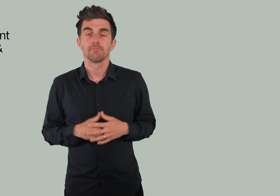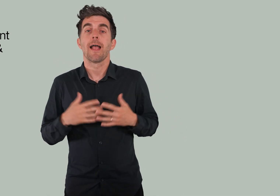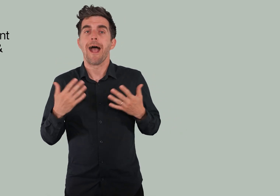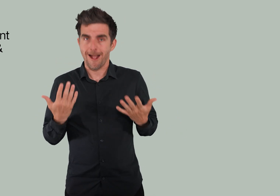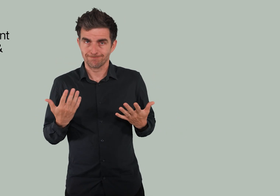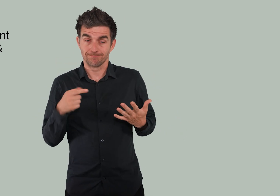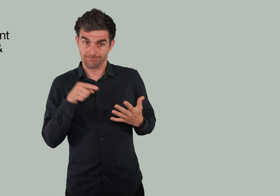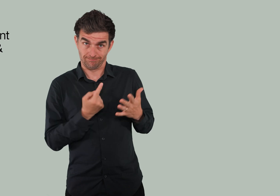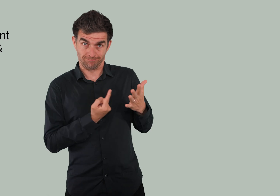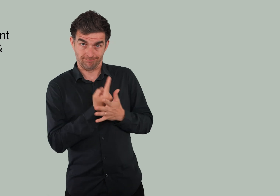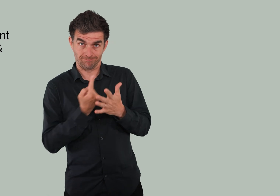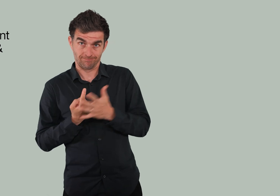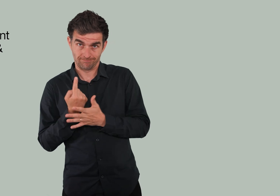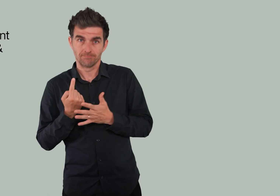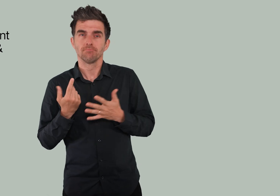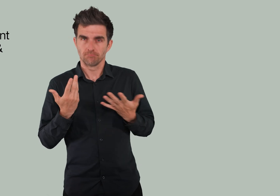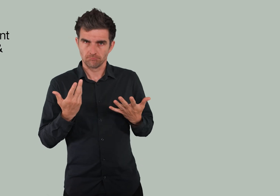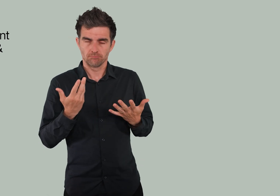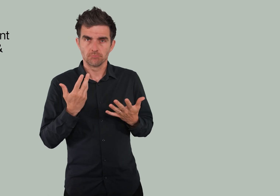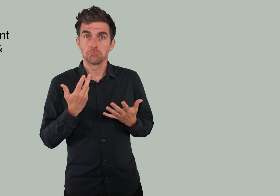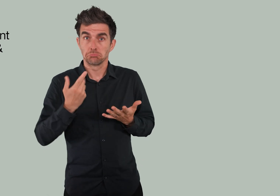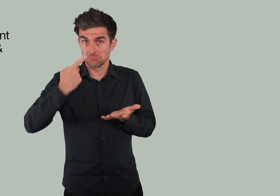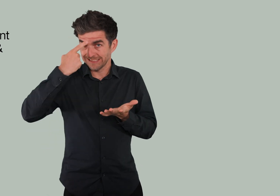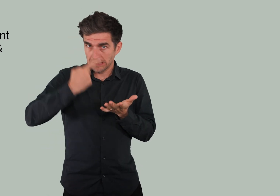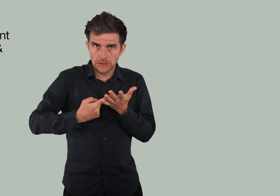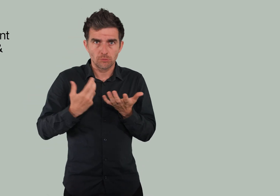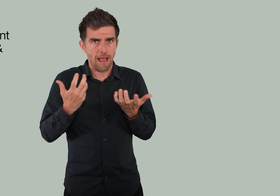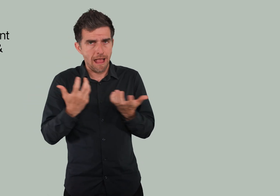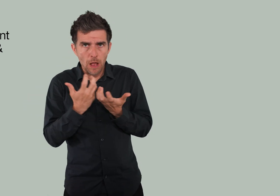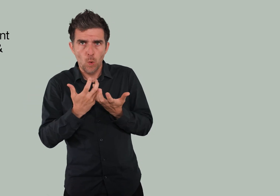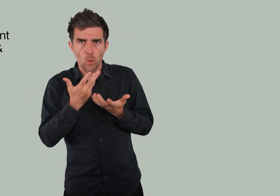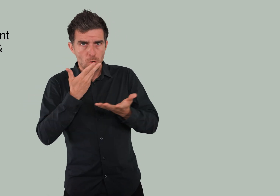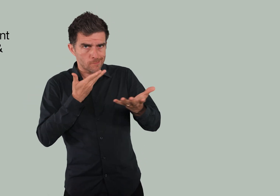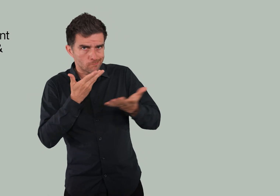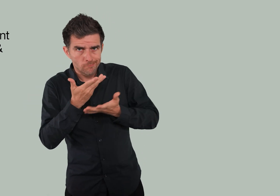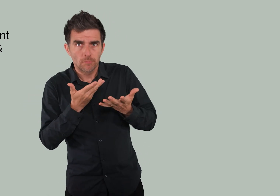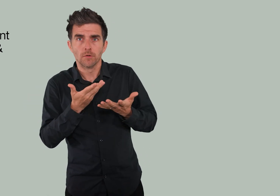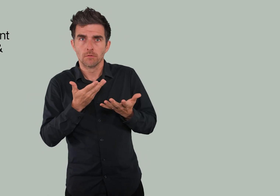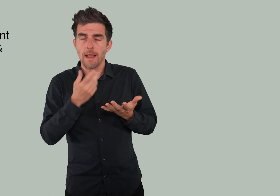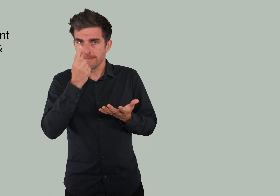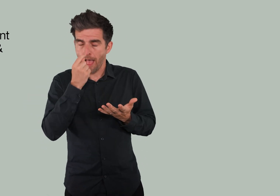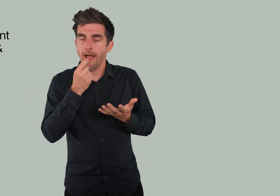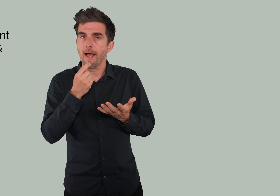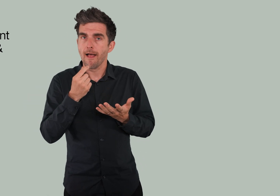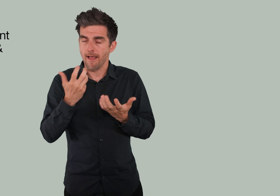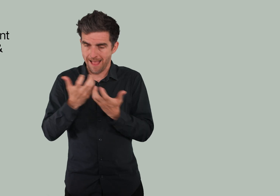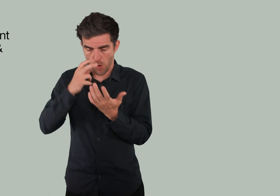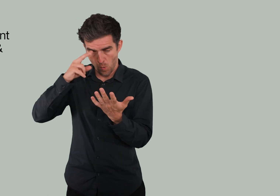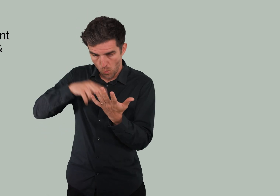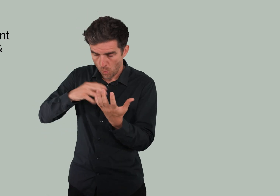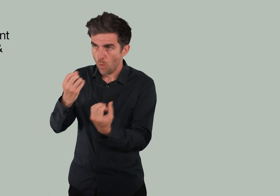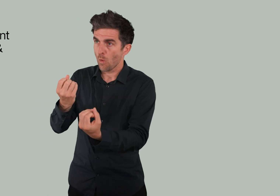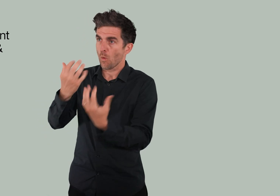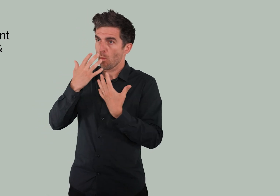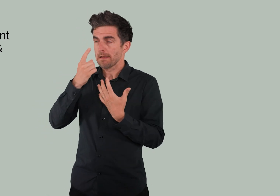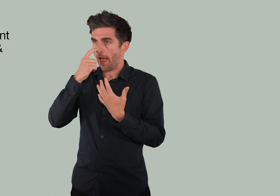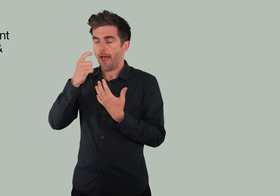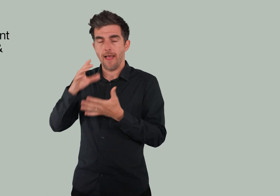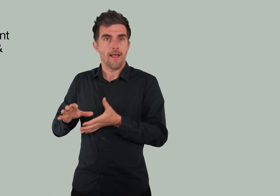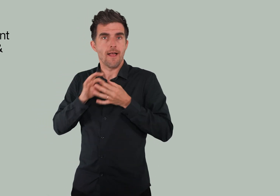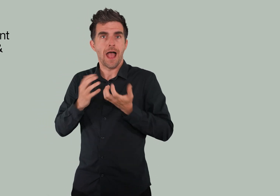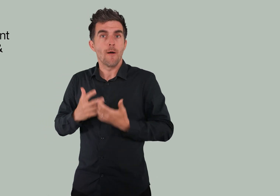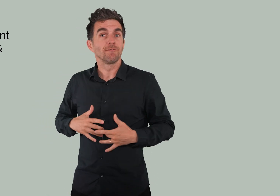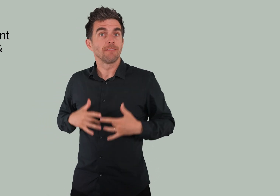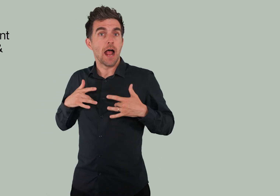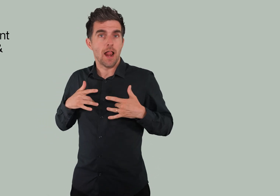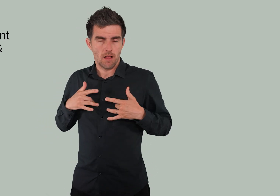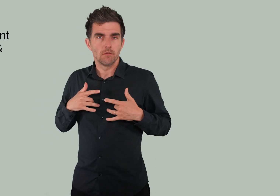In these cases, the way in which the decision is communicated can affect how they feel about it,